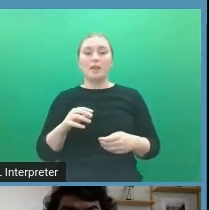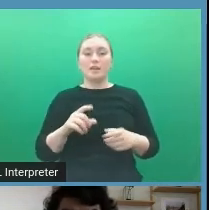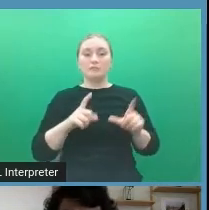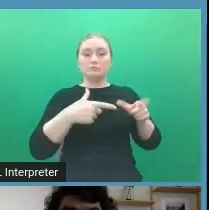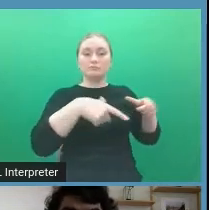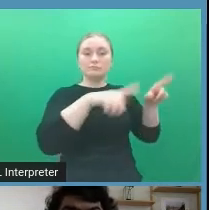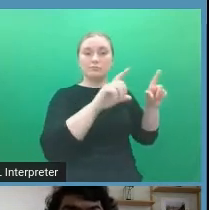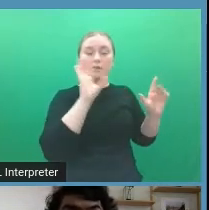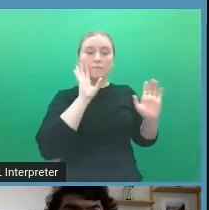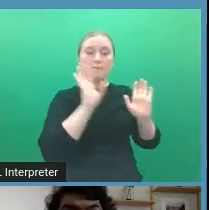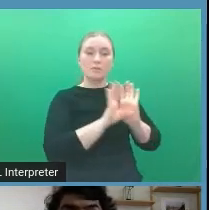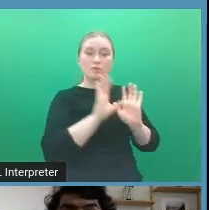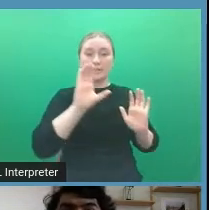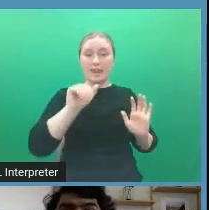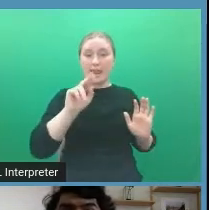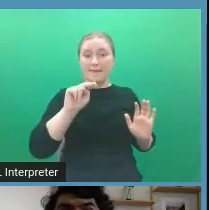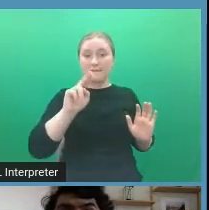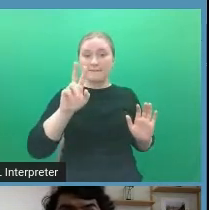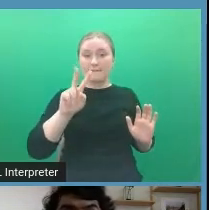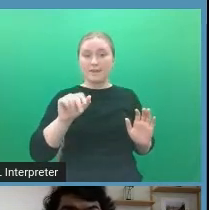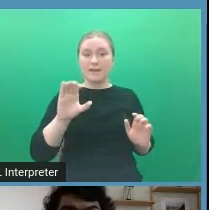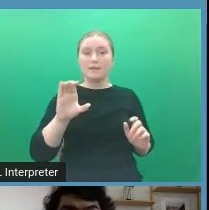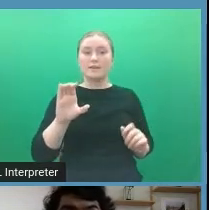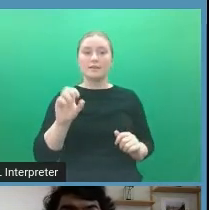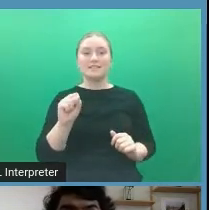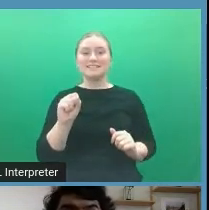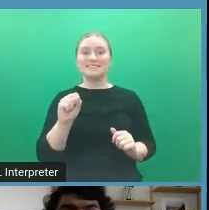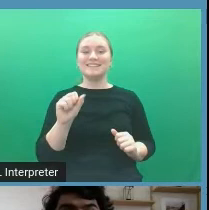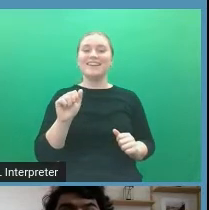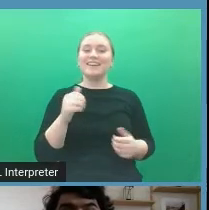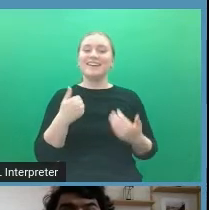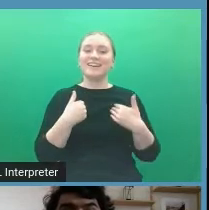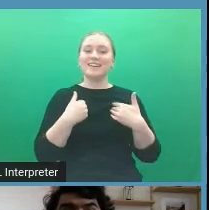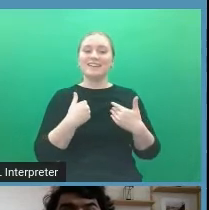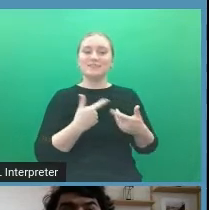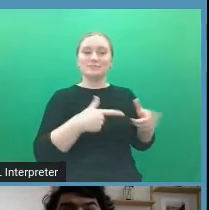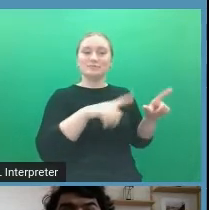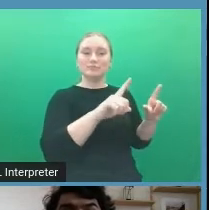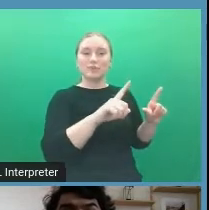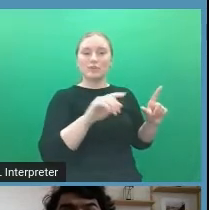partly finished paint by number self portrait. In it, her likeness is broken up into smaller